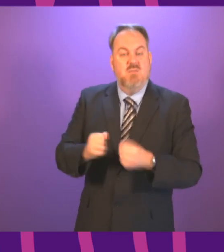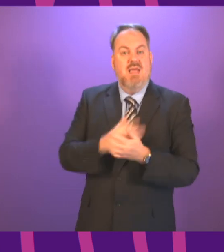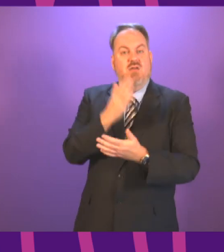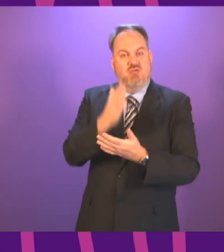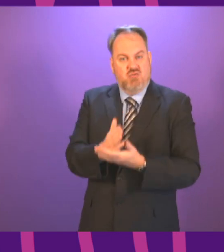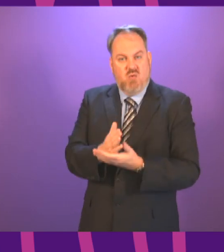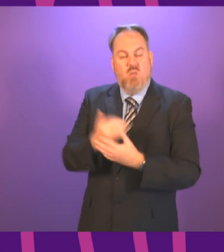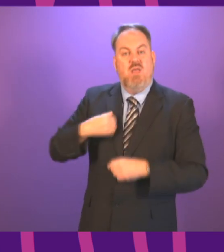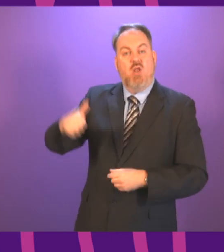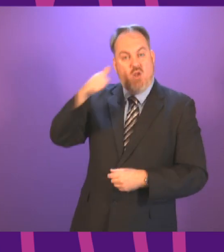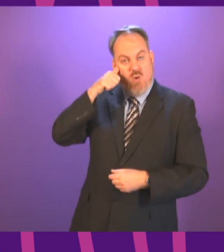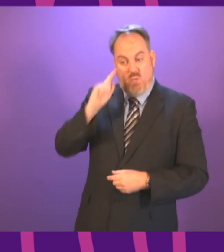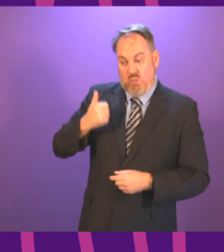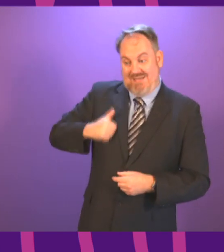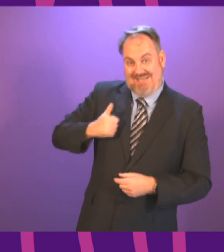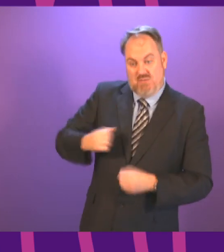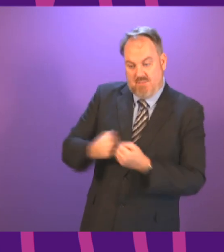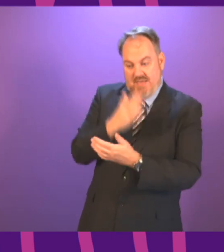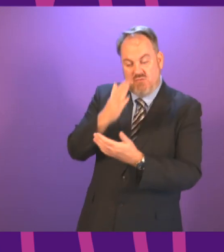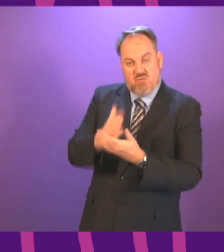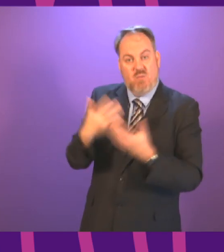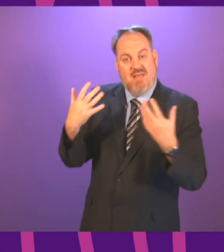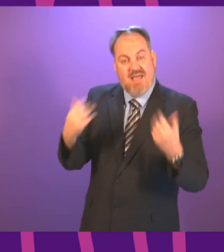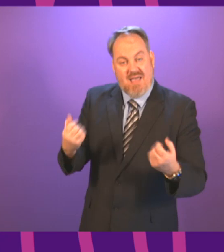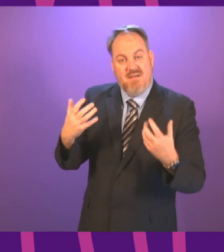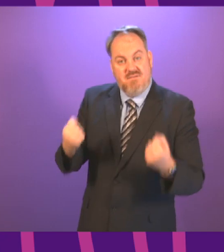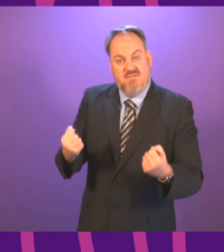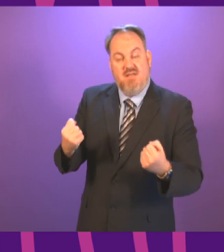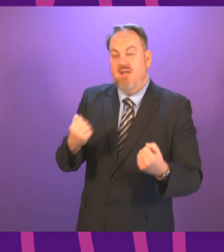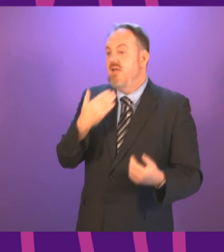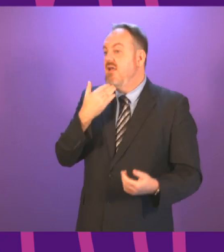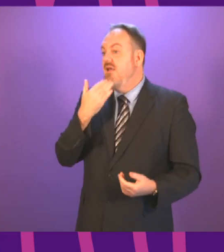aspects of what is required to ensure the response from the national health service